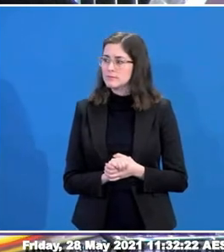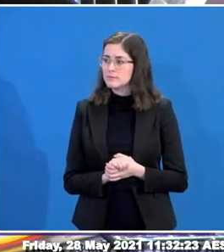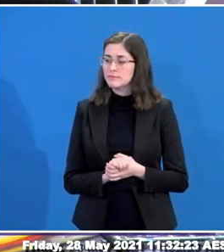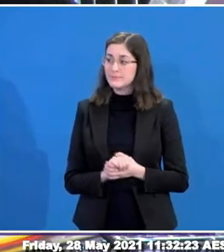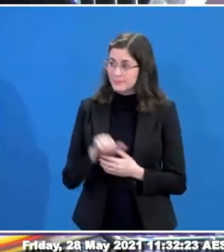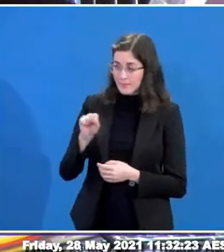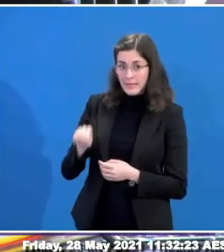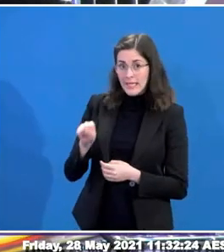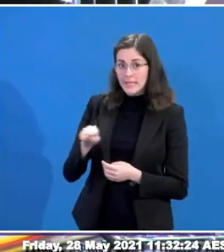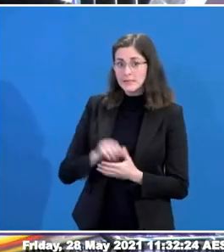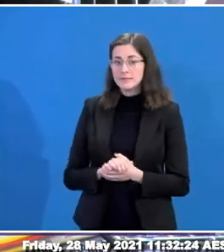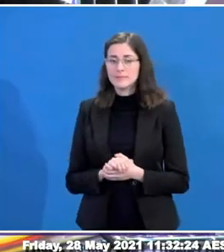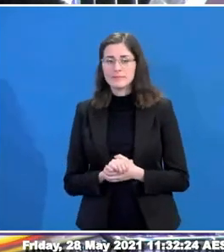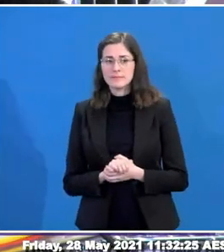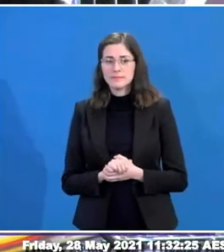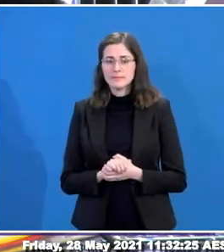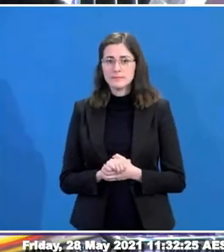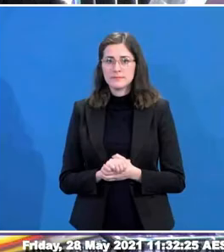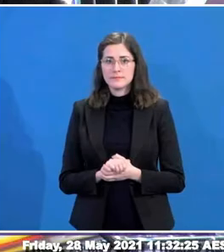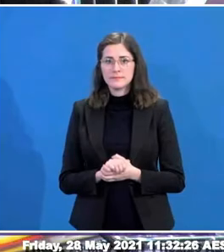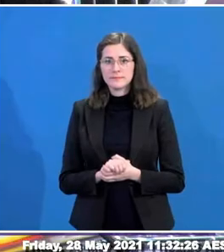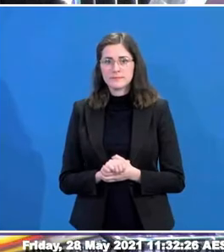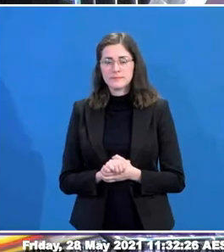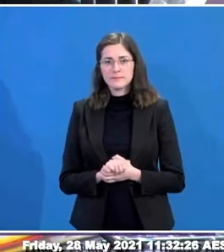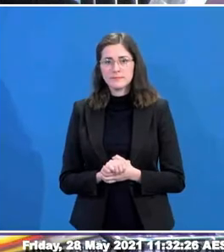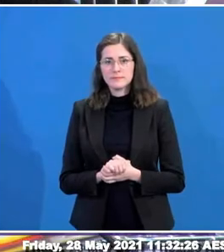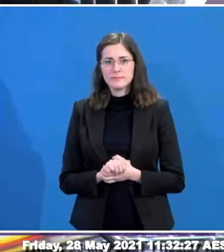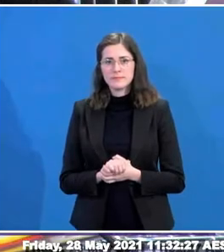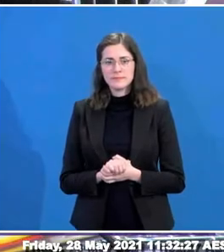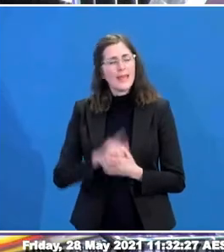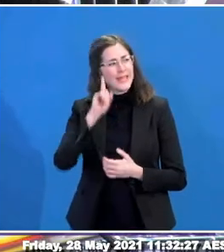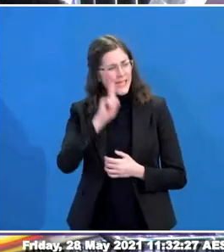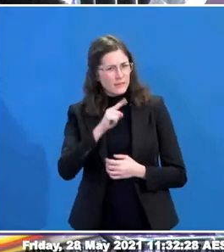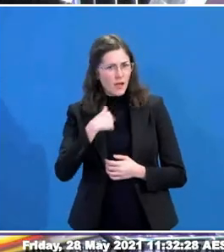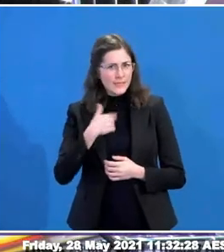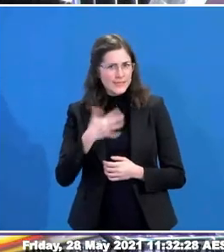Yes. I think yesterday you remember I asked you about the CEO